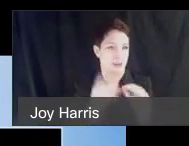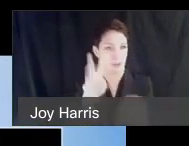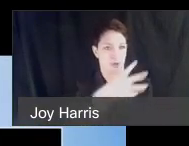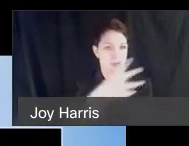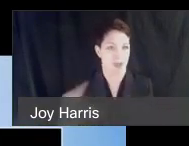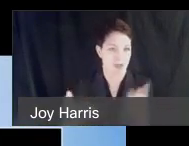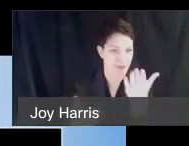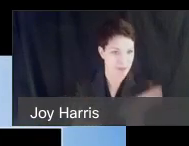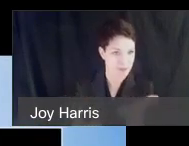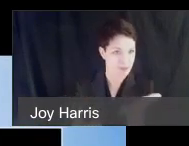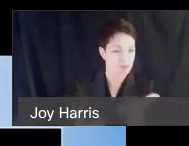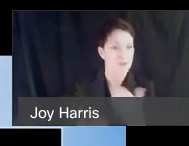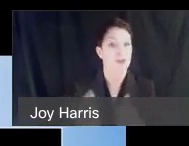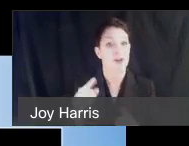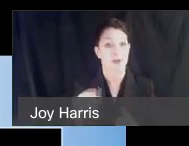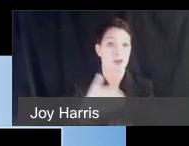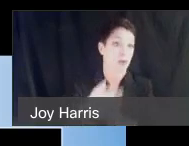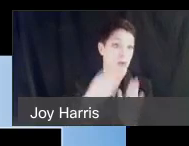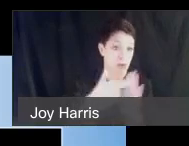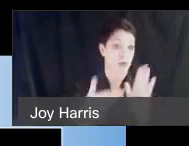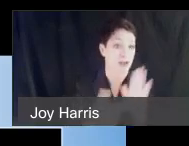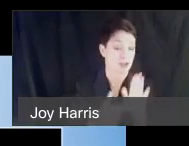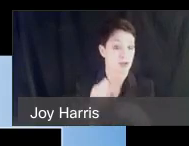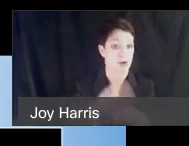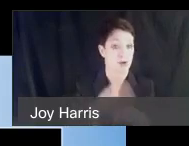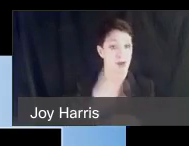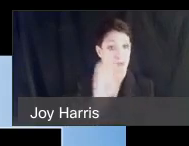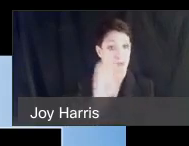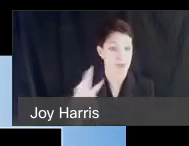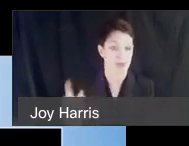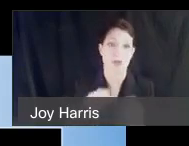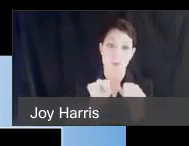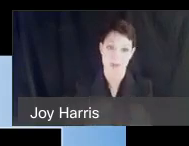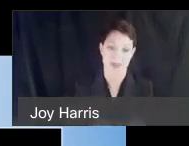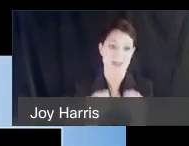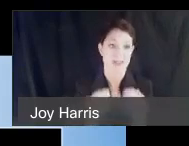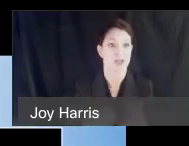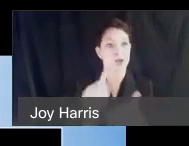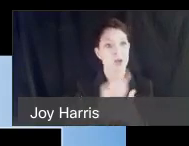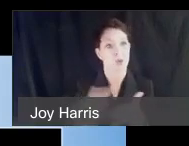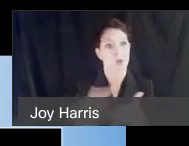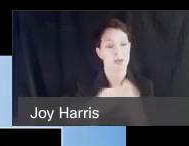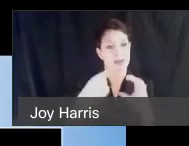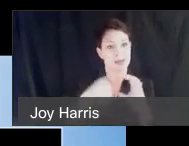already pre-registered on our site, we do continue to send weekly emails to keep you updated on